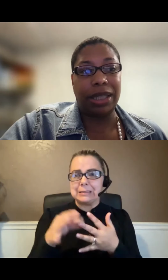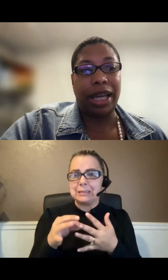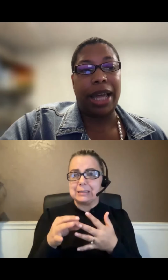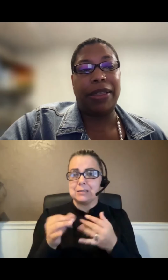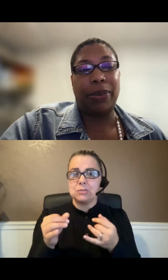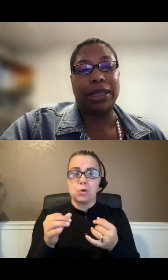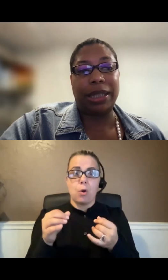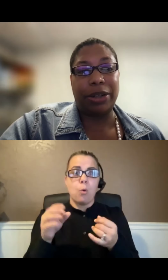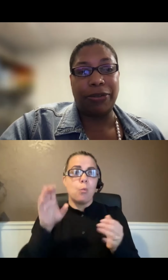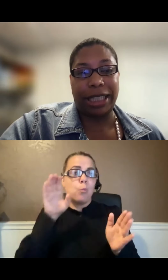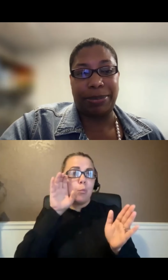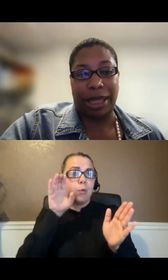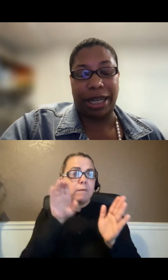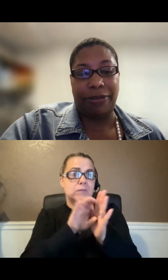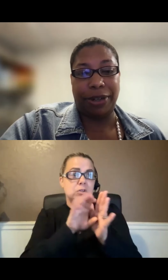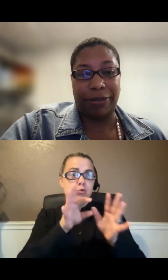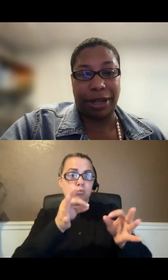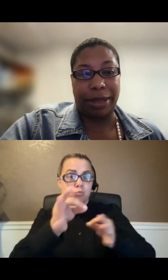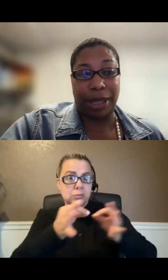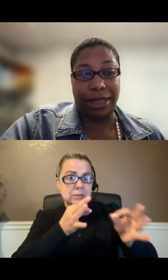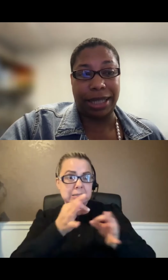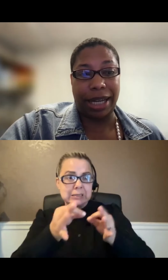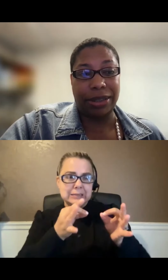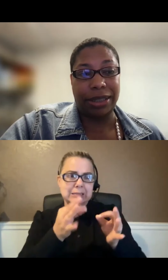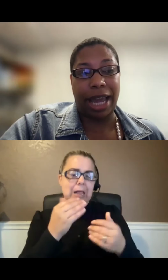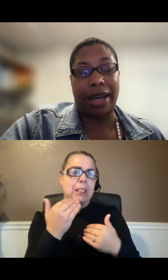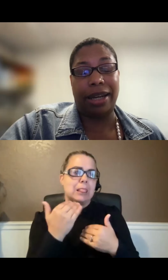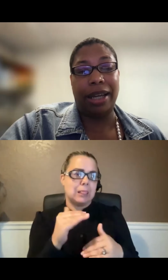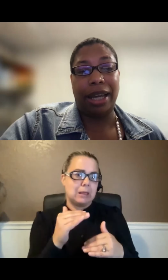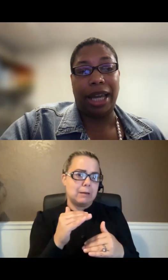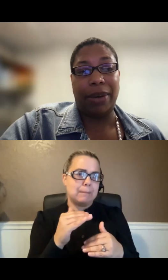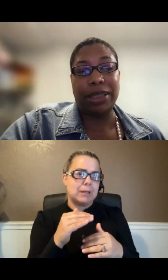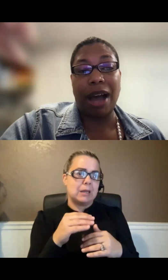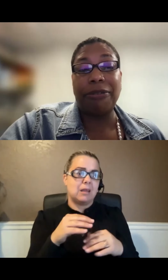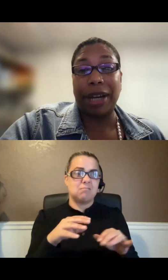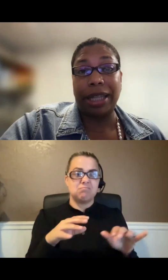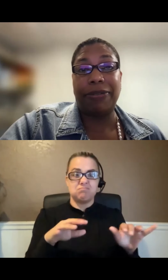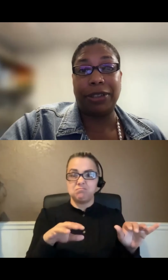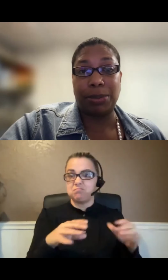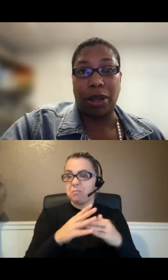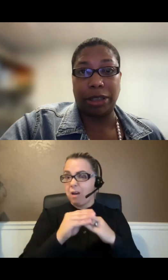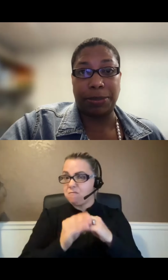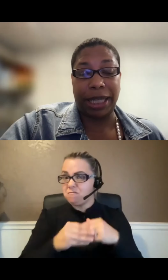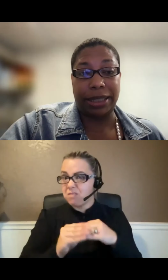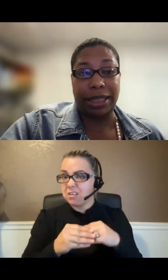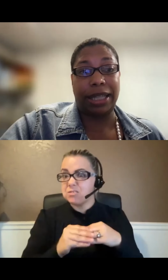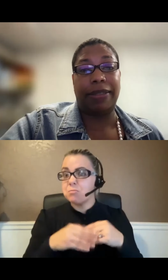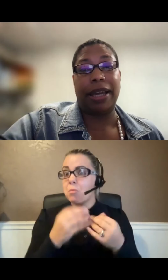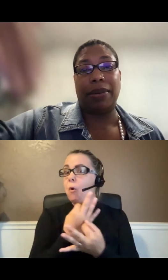There was little flexibility for different play styles and it was not friendly for smaller spaces.